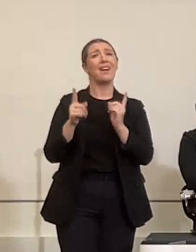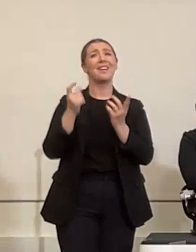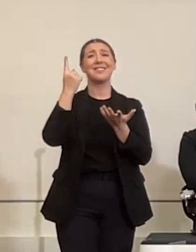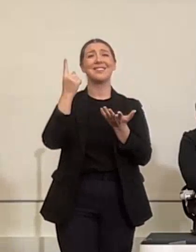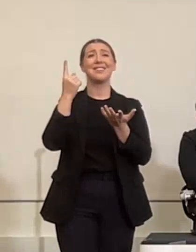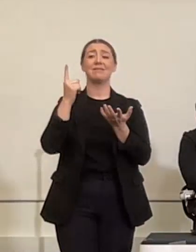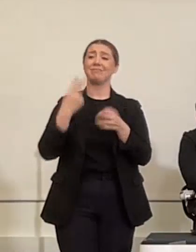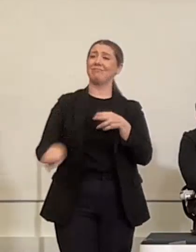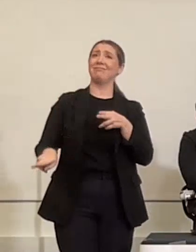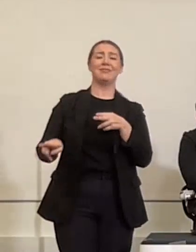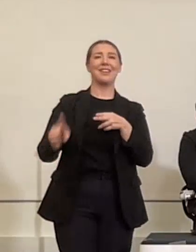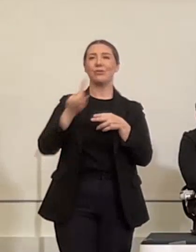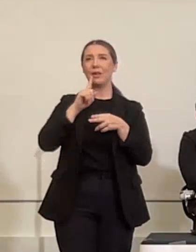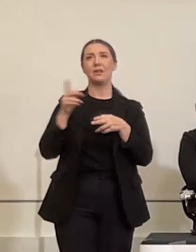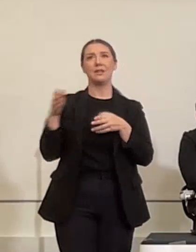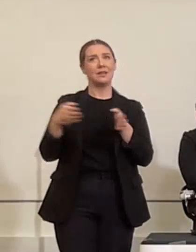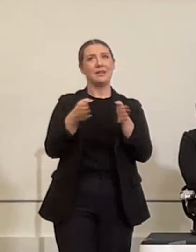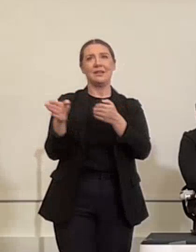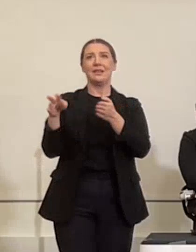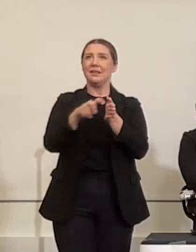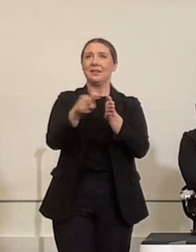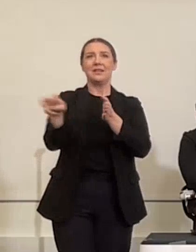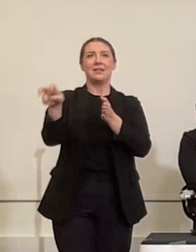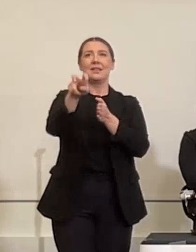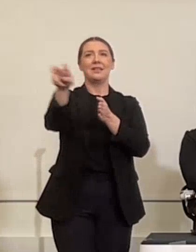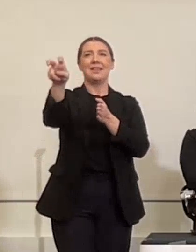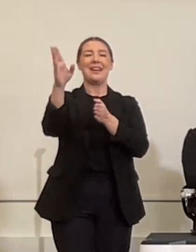It's not really a destination that we're ever going to get to, right?